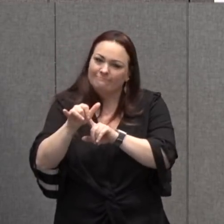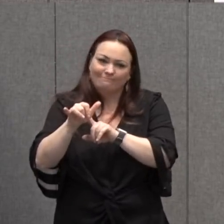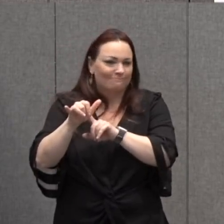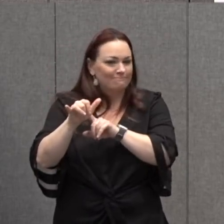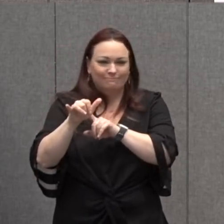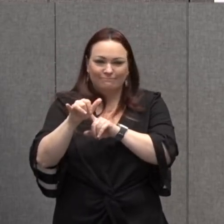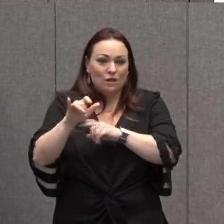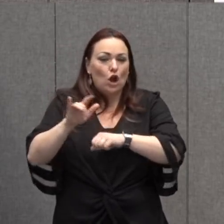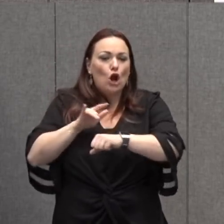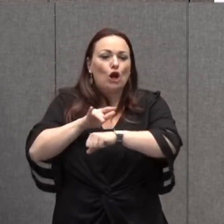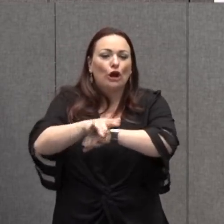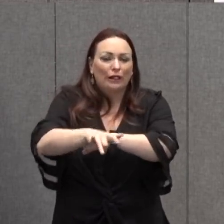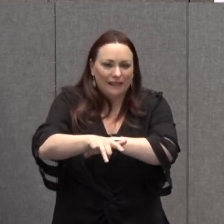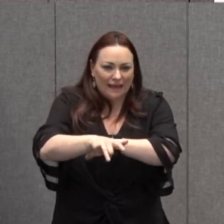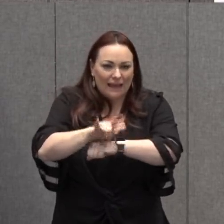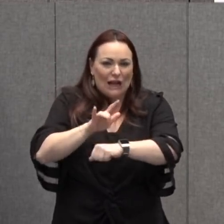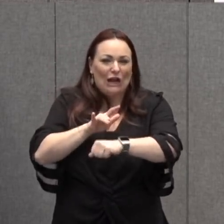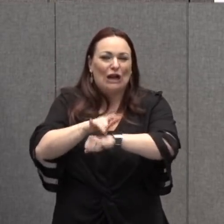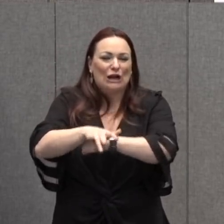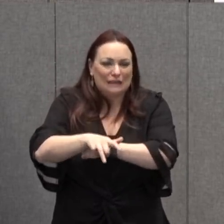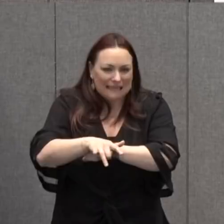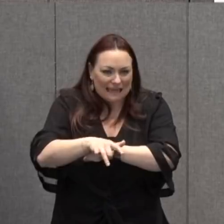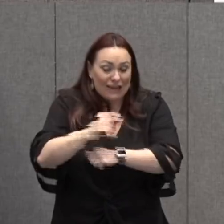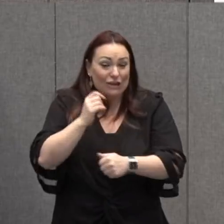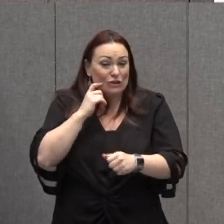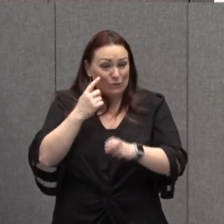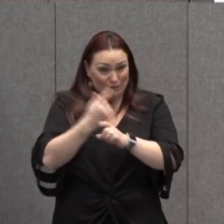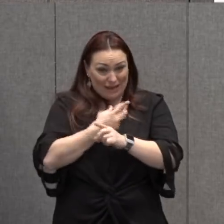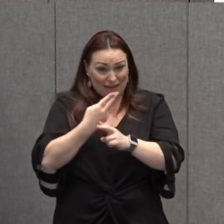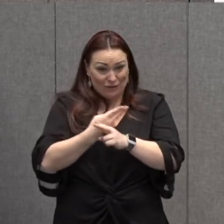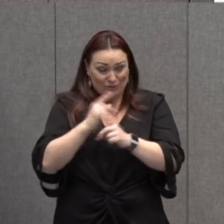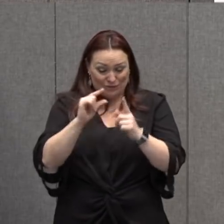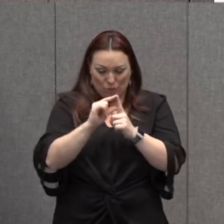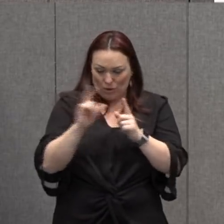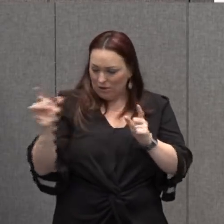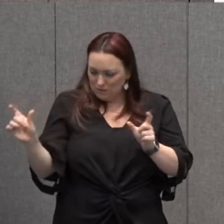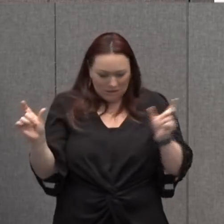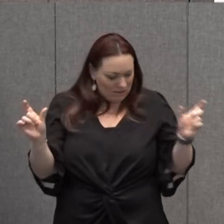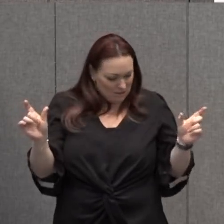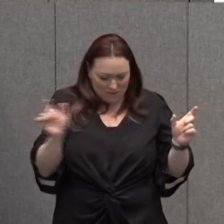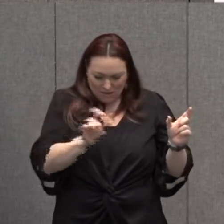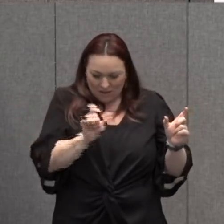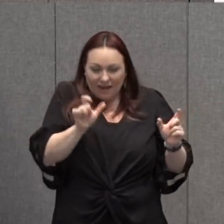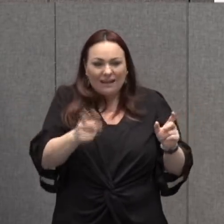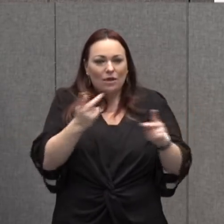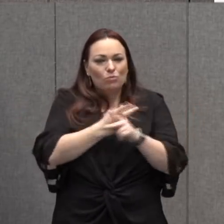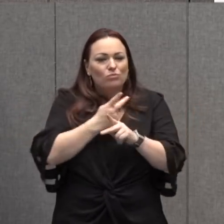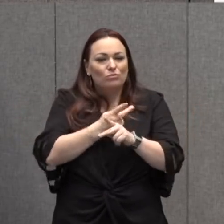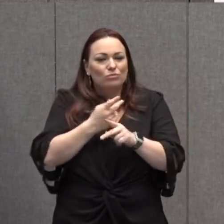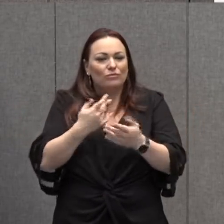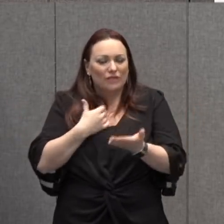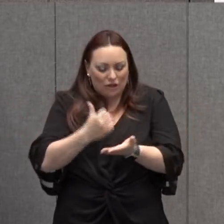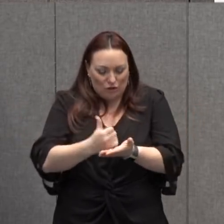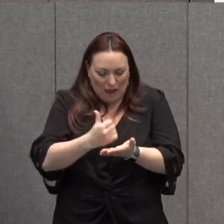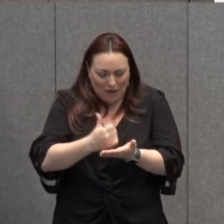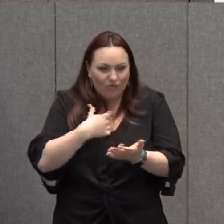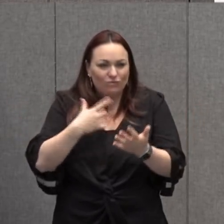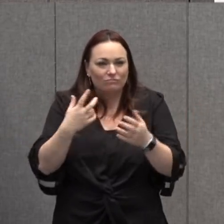You can use the words around it to help you figure out what the word says. Yes, all right. - Okay. Okay.